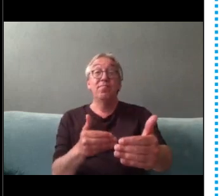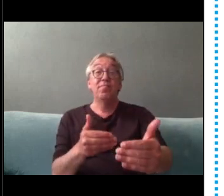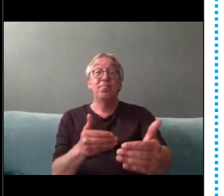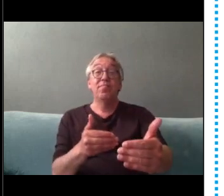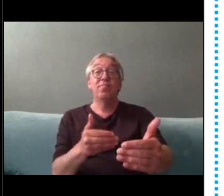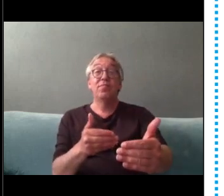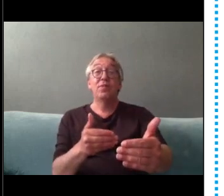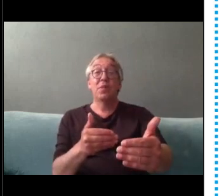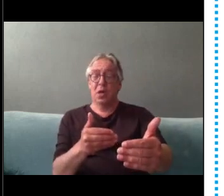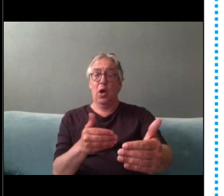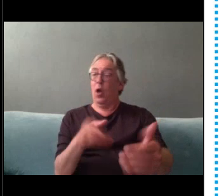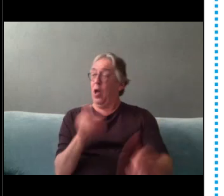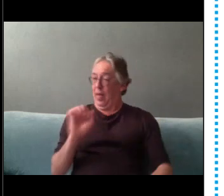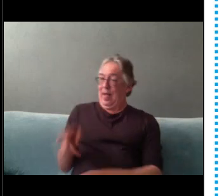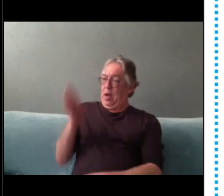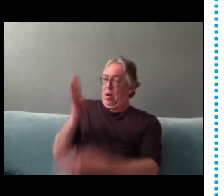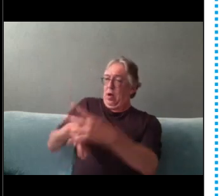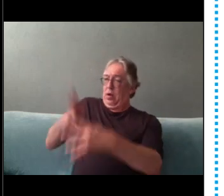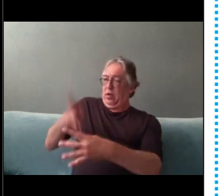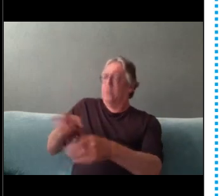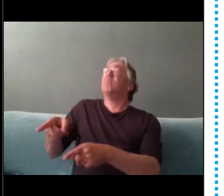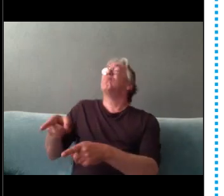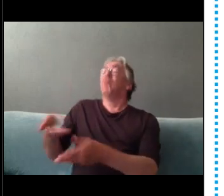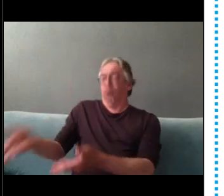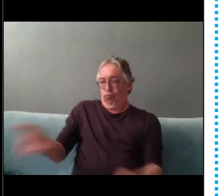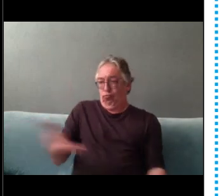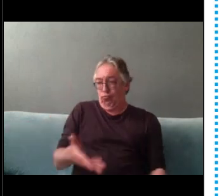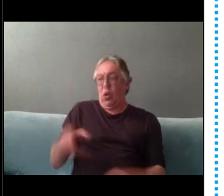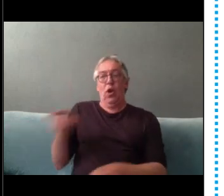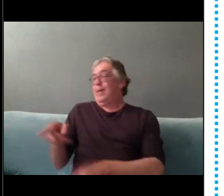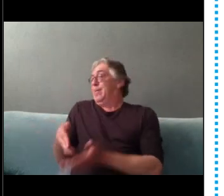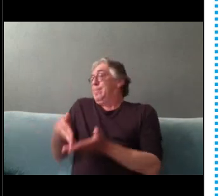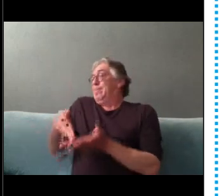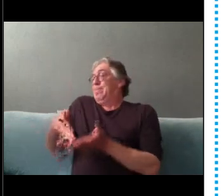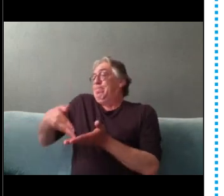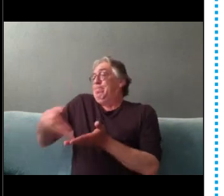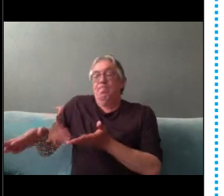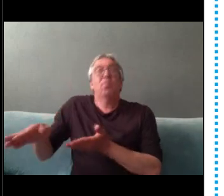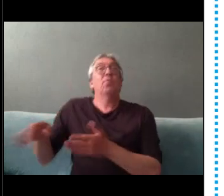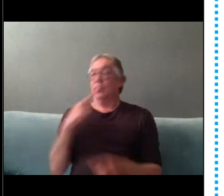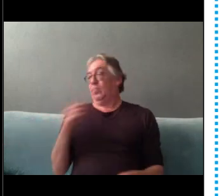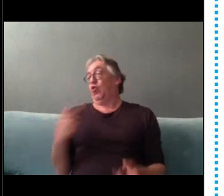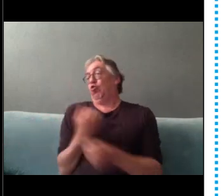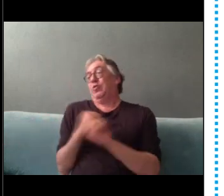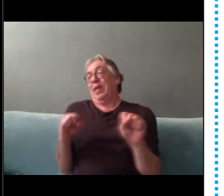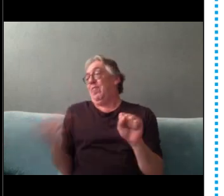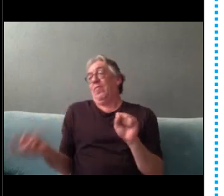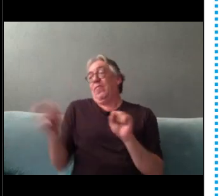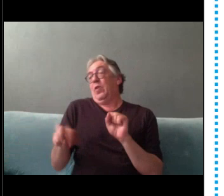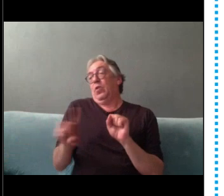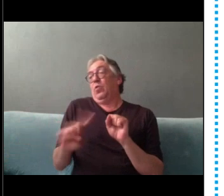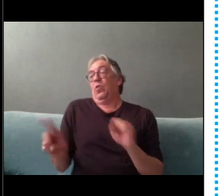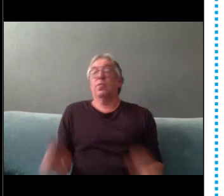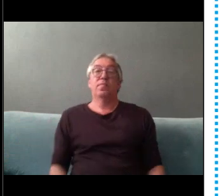Maybe Mher could answer that. Yeah, sure. And this will be done by the National Enforcement Body.